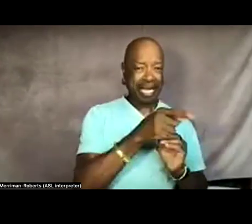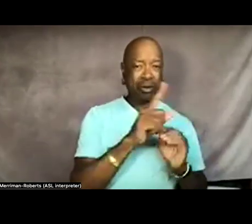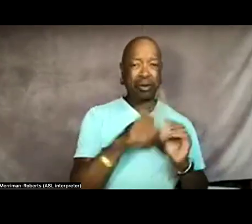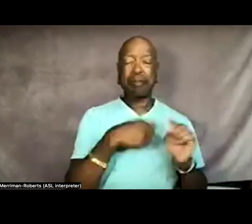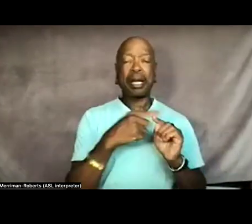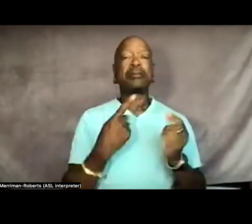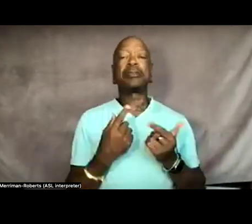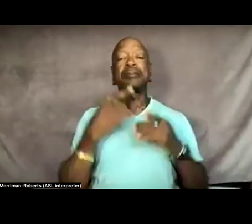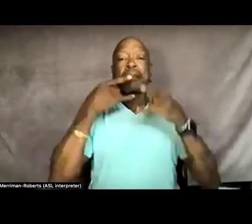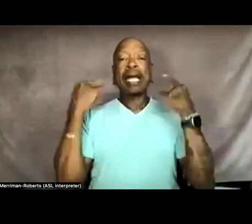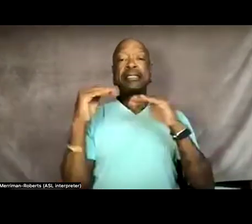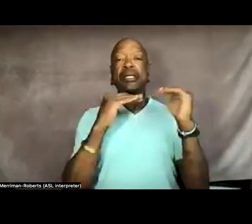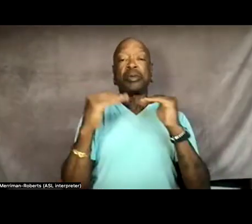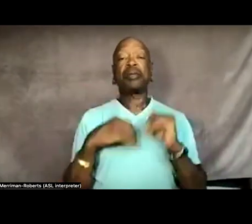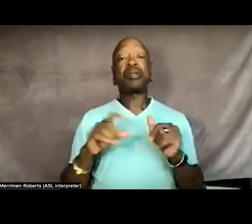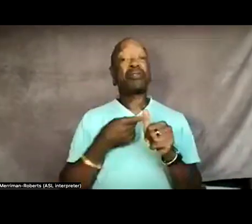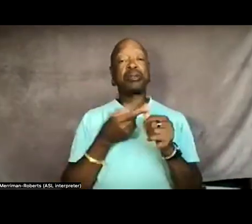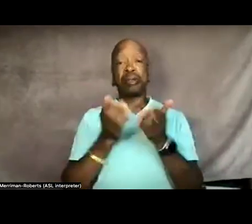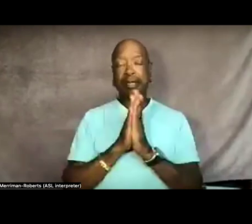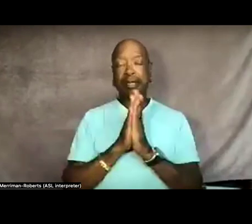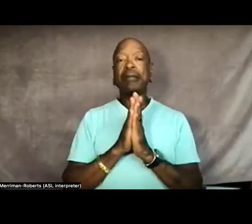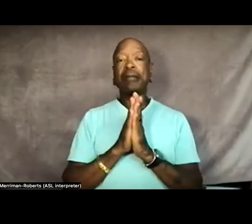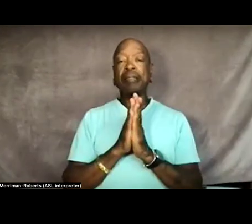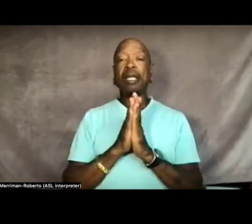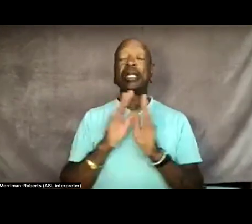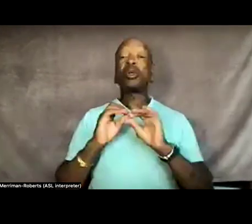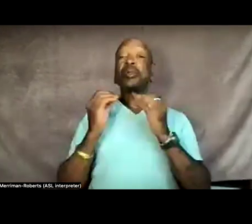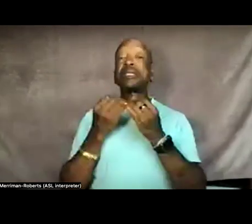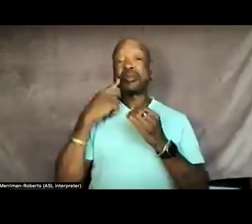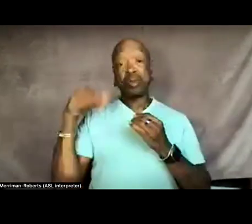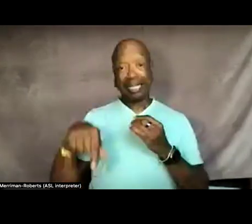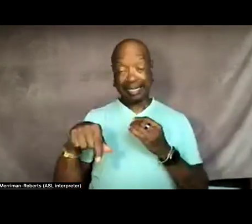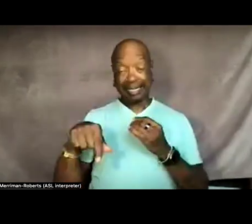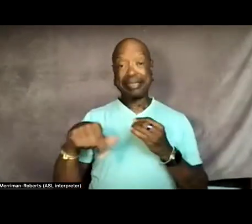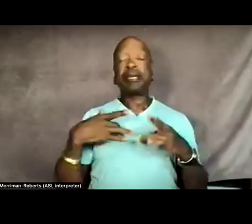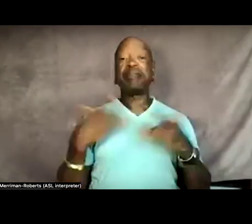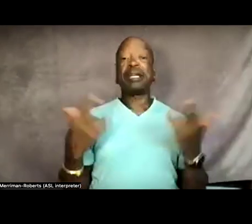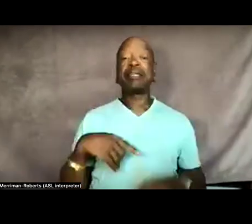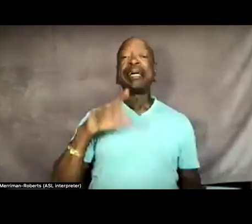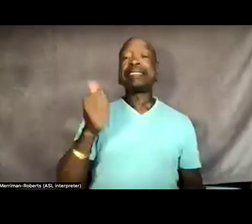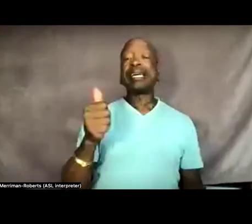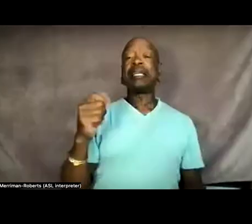I want to thank the organizational co-sponsors for this event 1021 members for Palestine Care